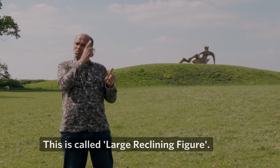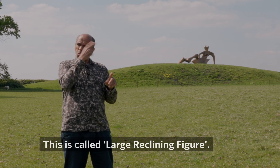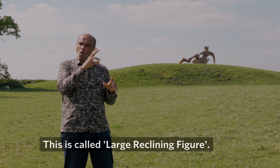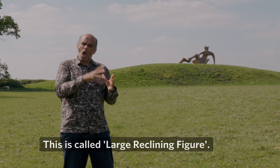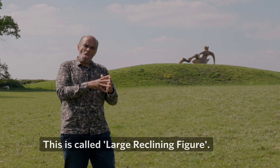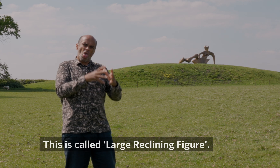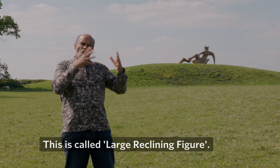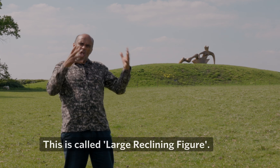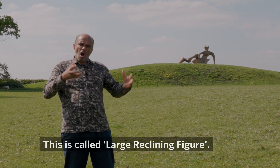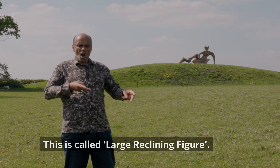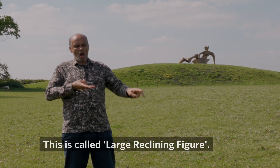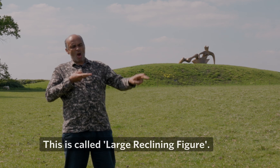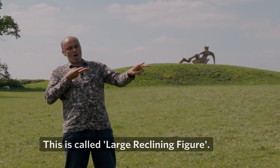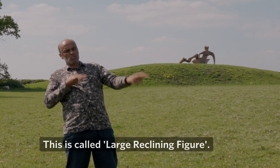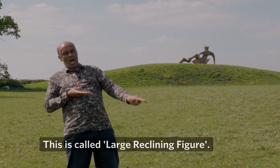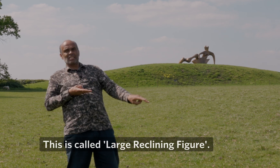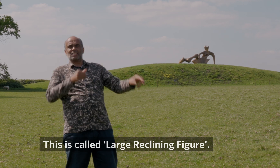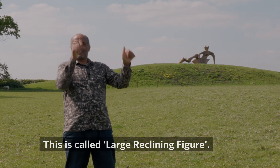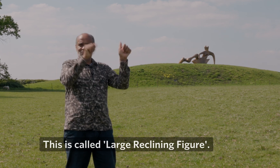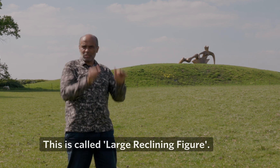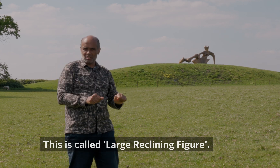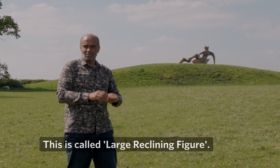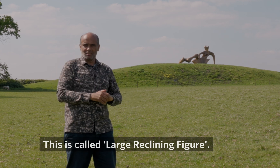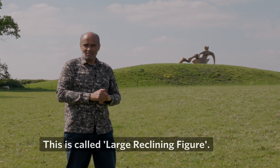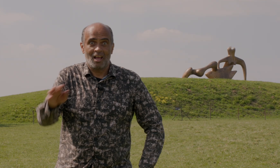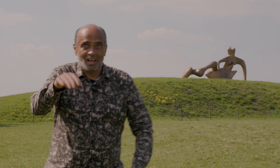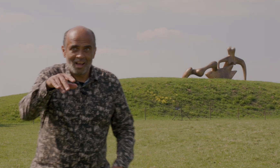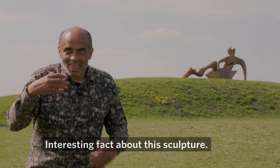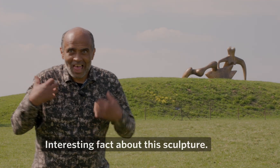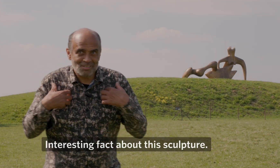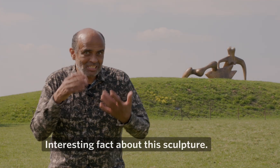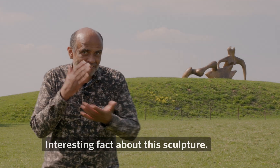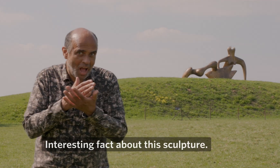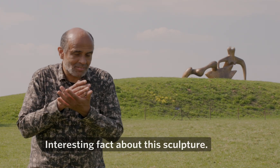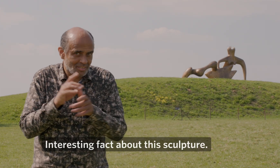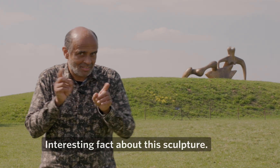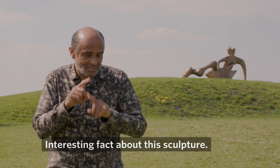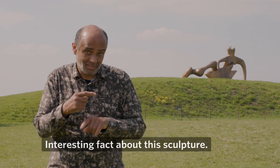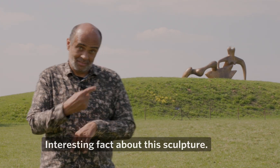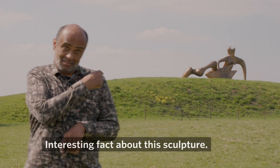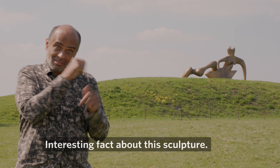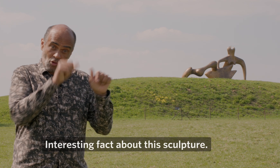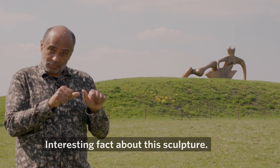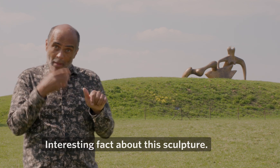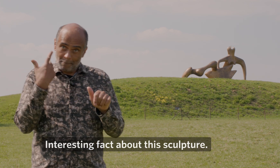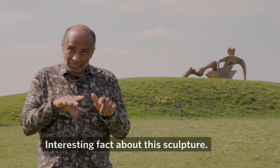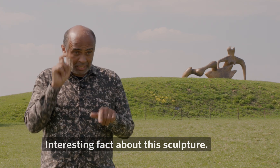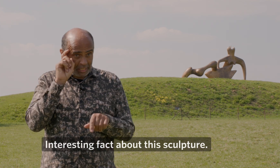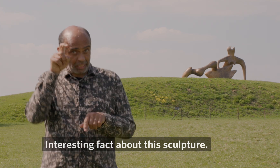This is called 'Large Reclining Figure'. Interesting fact about this sculpture.